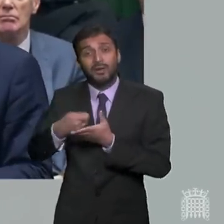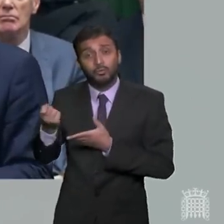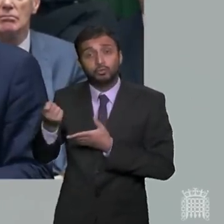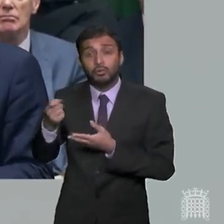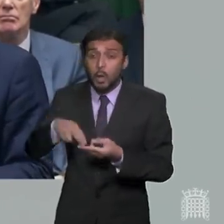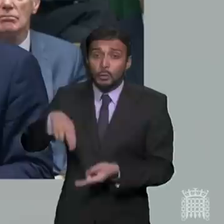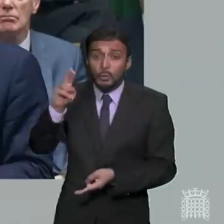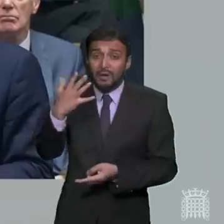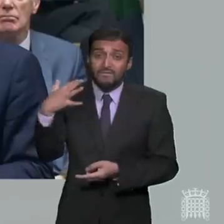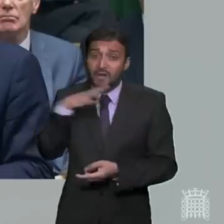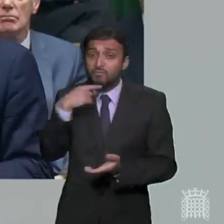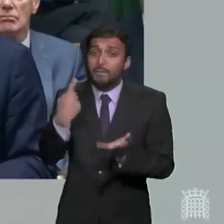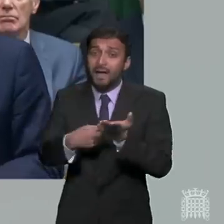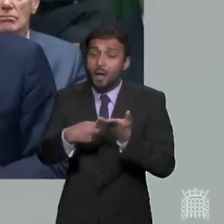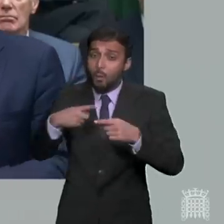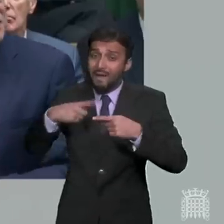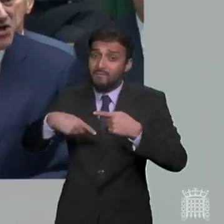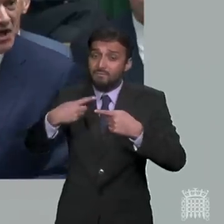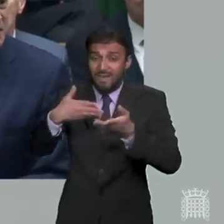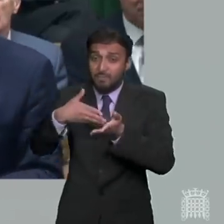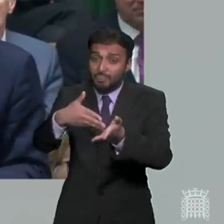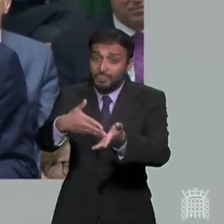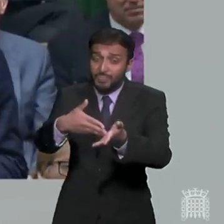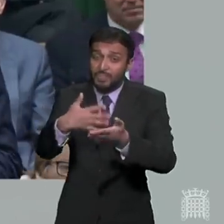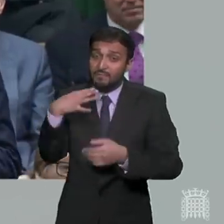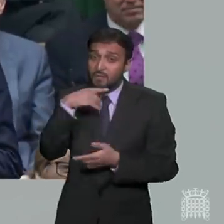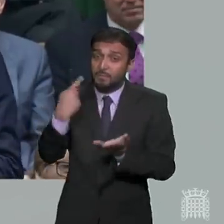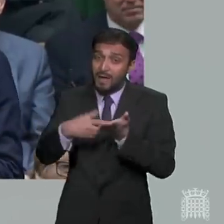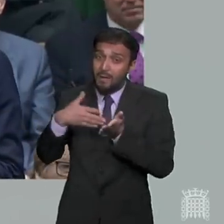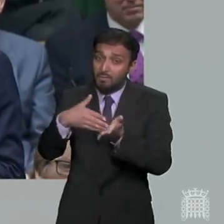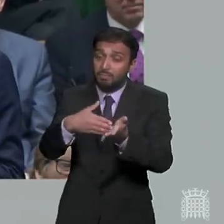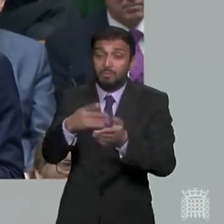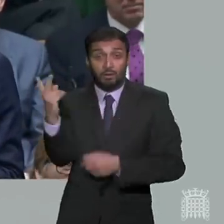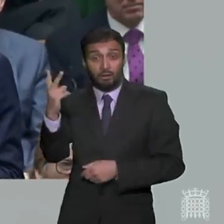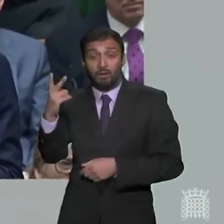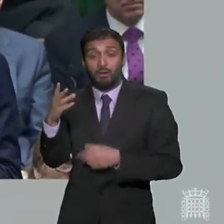She and her husband were already struggling with high energy bills and high food bills;